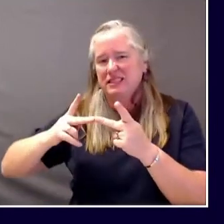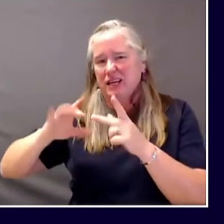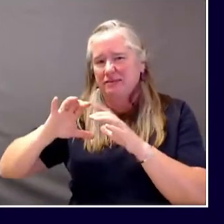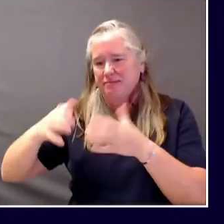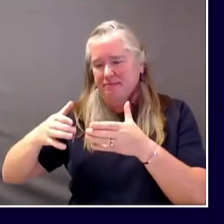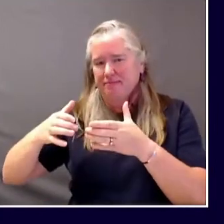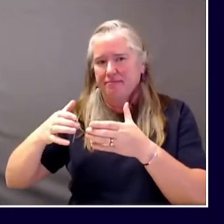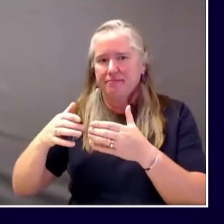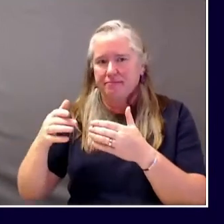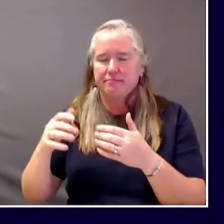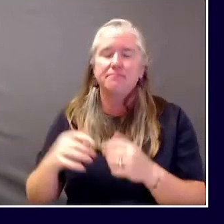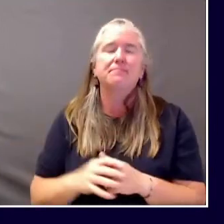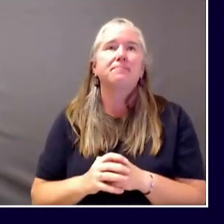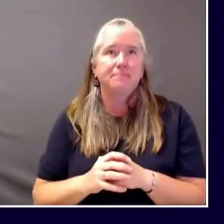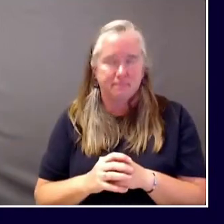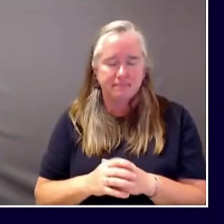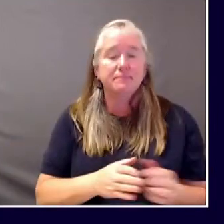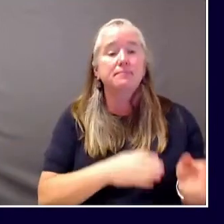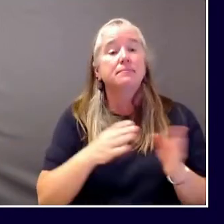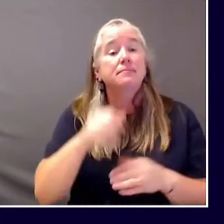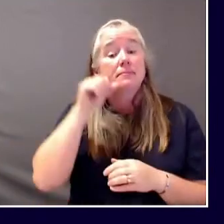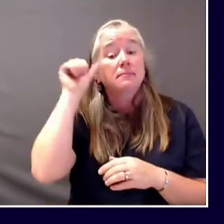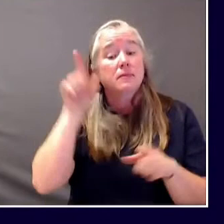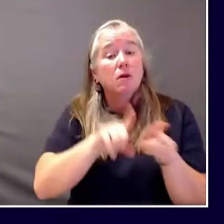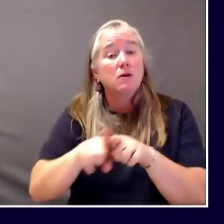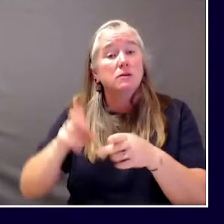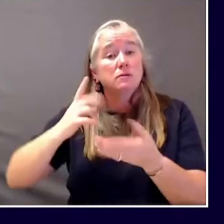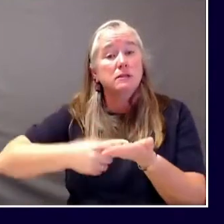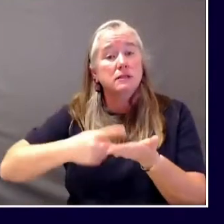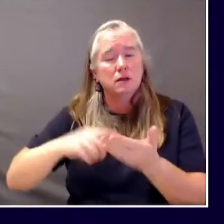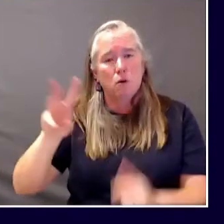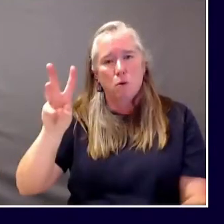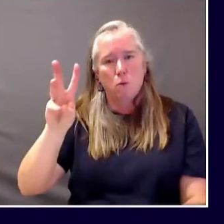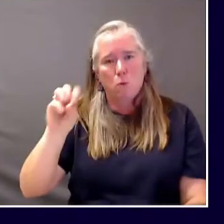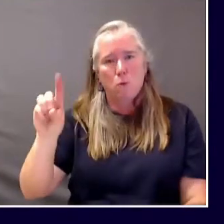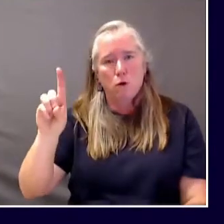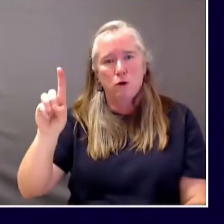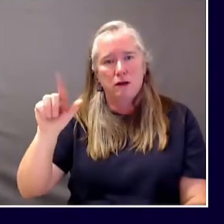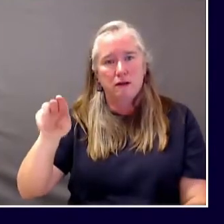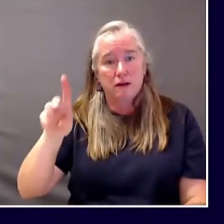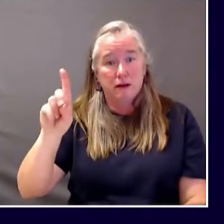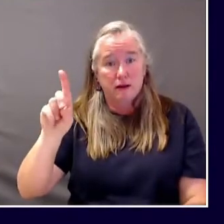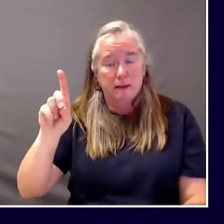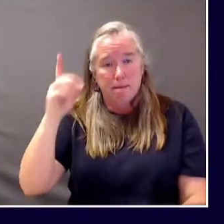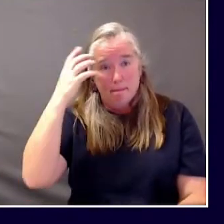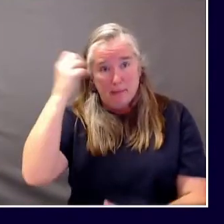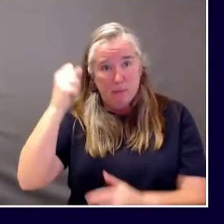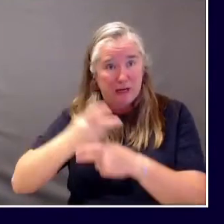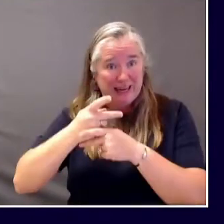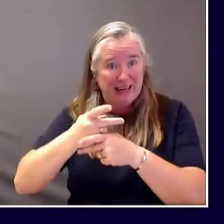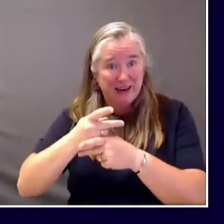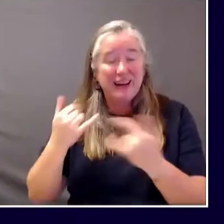another outbreak that we discussed yesterday at the